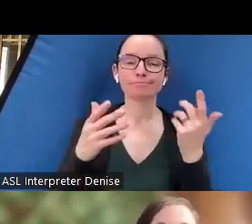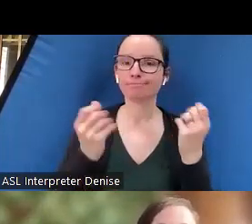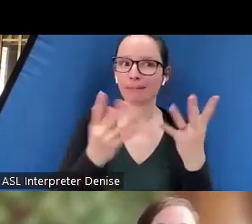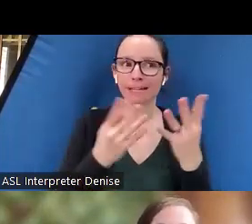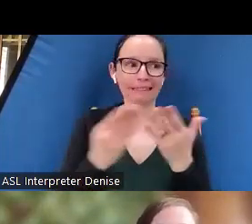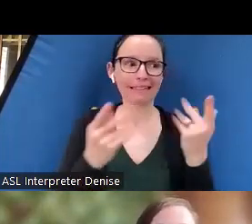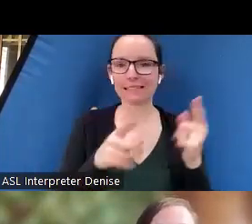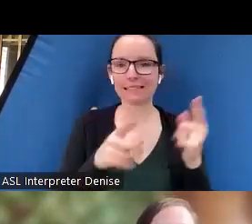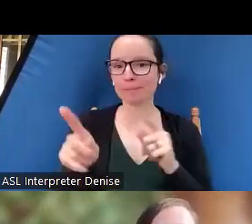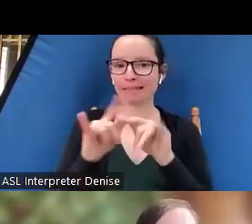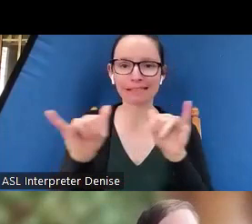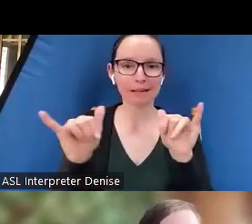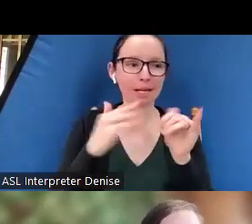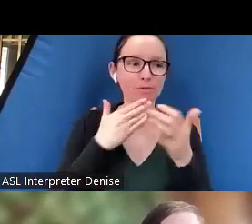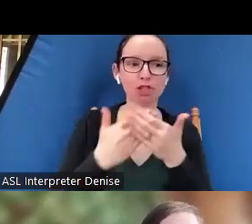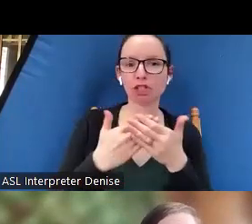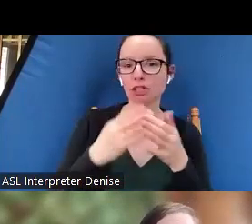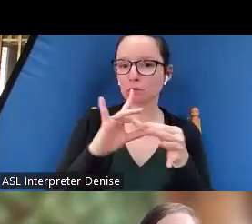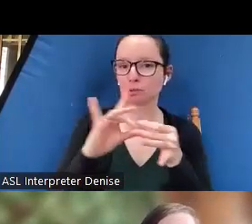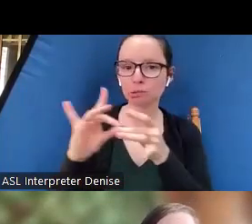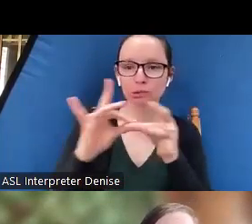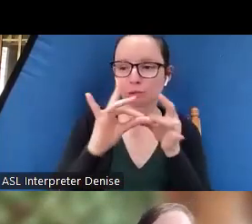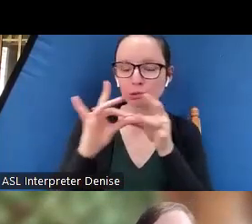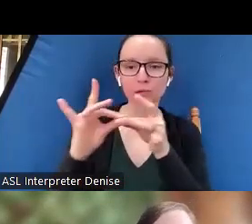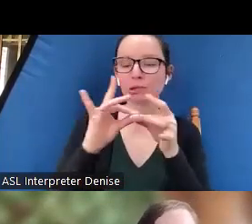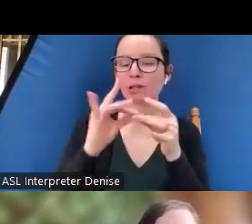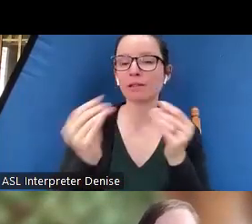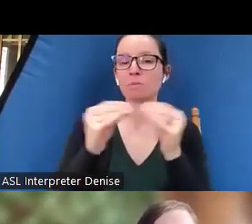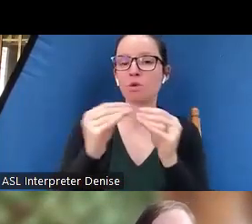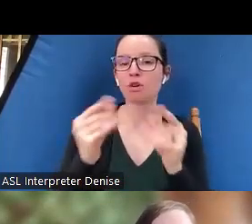So more regular meetings and more cross-project roles.